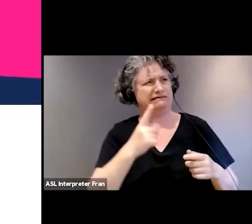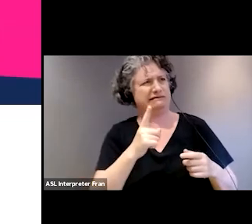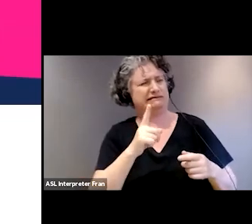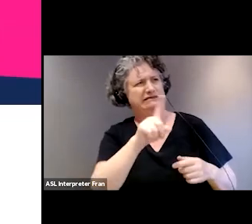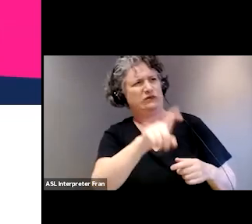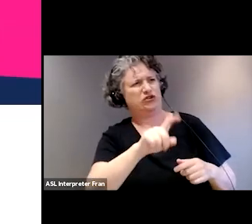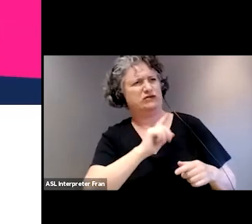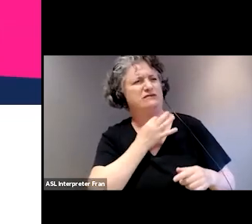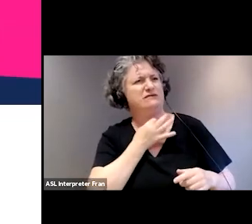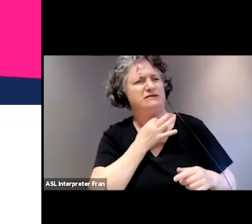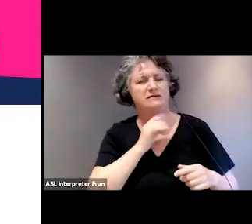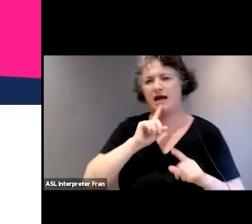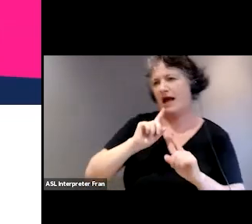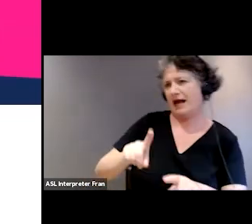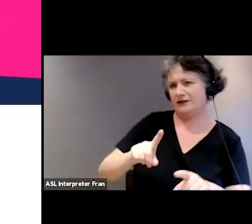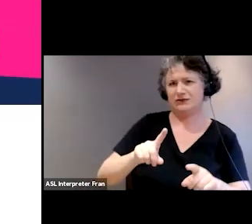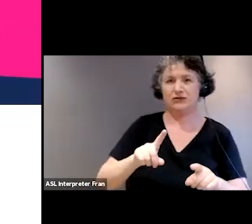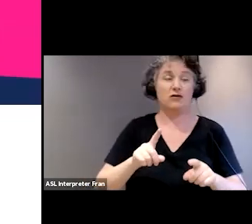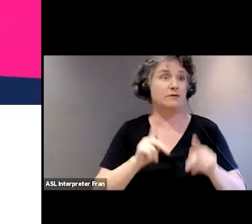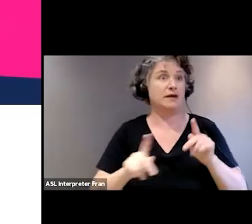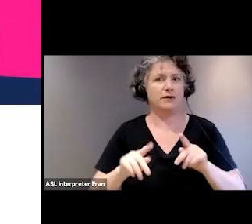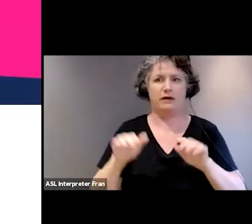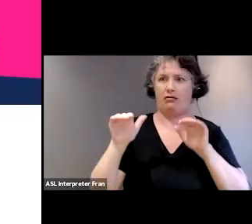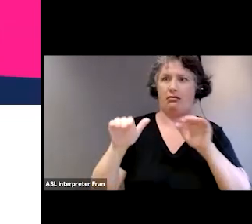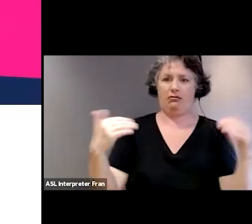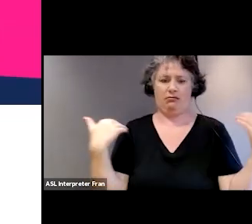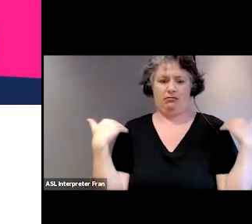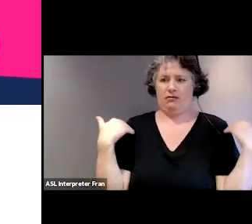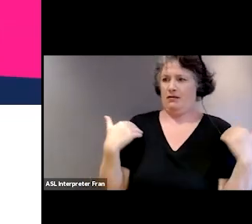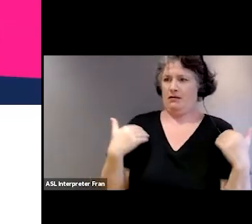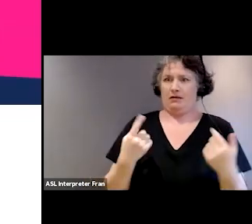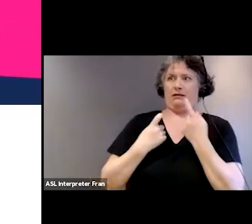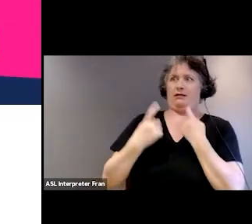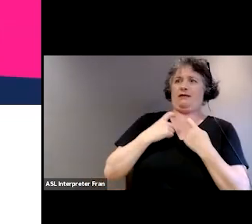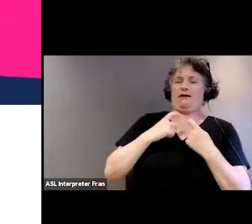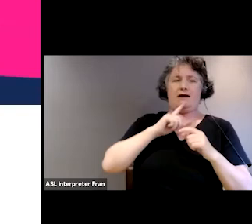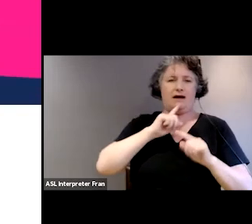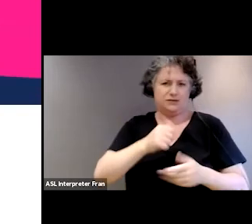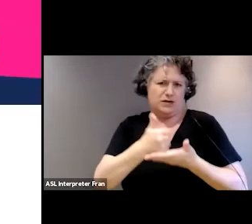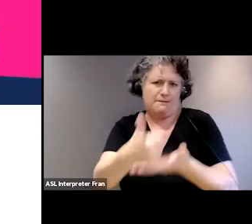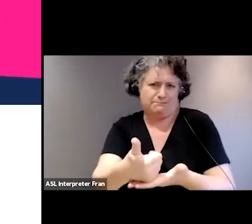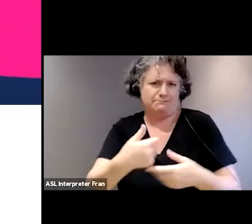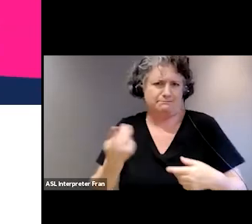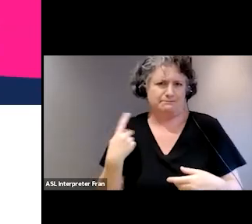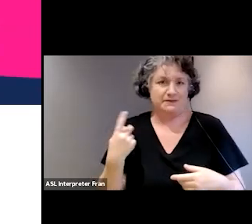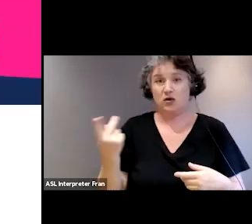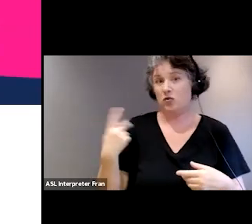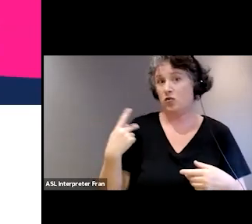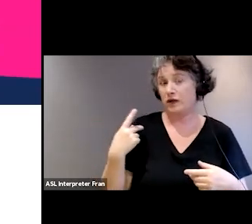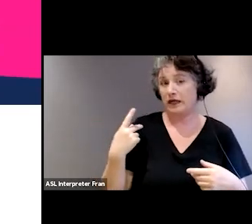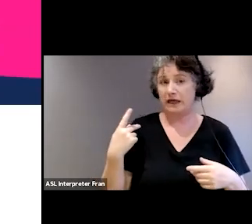help connect to additional resources if you are looking for more information. We do encourage you to ask questions in the chopped throughout and we will get to